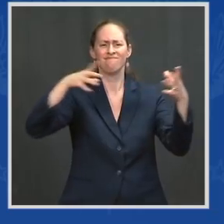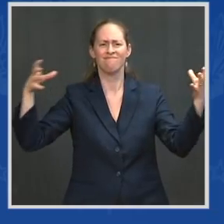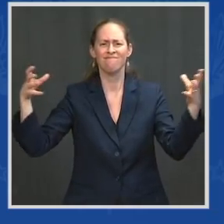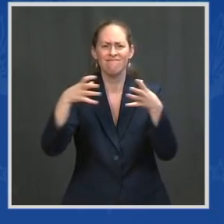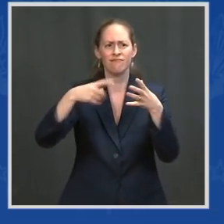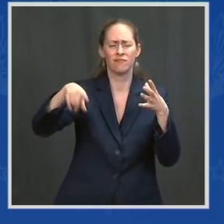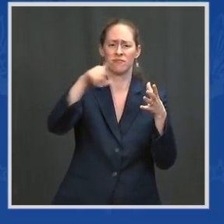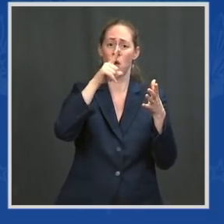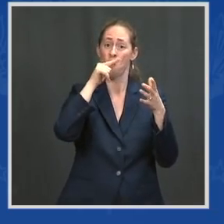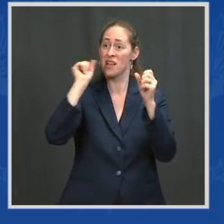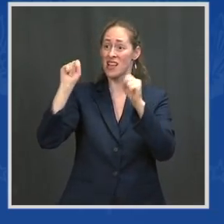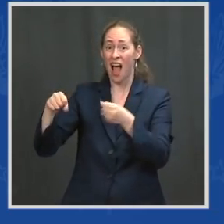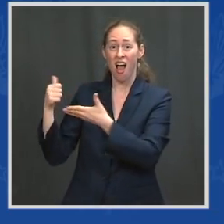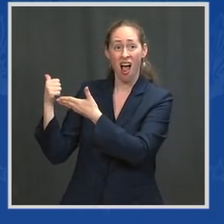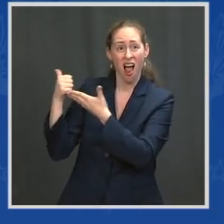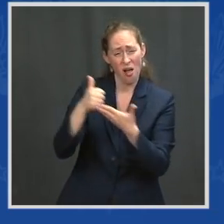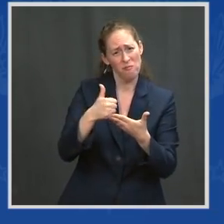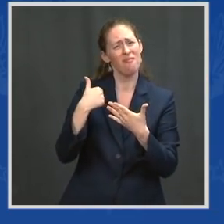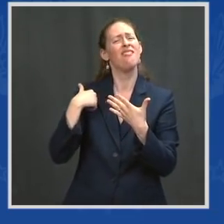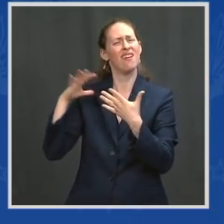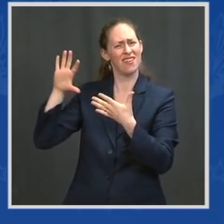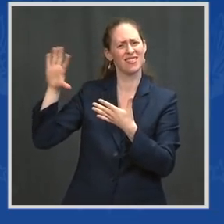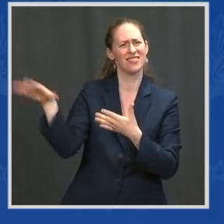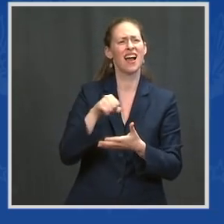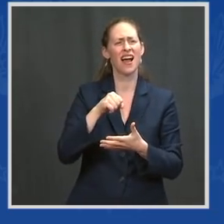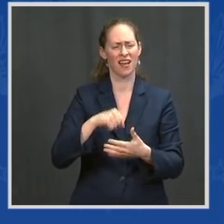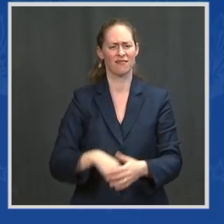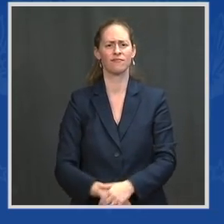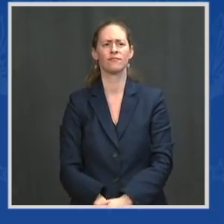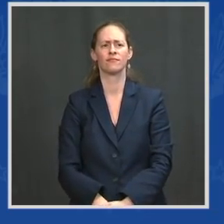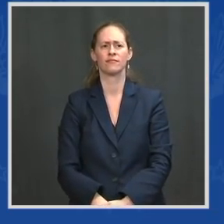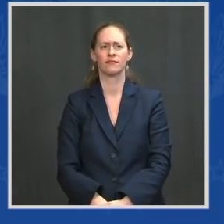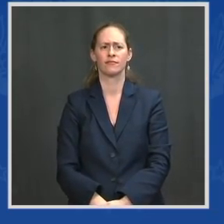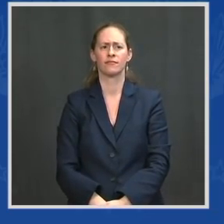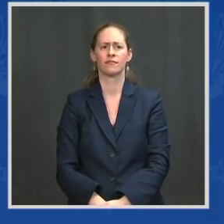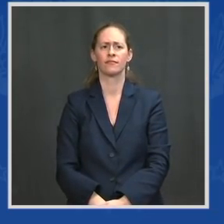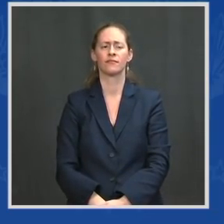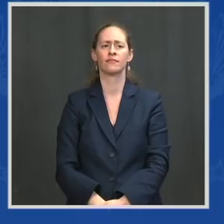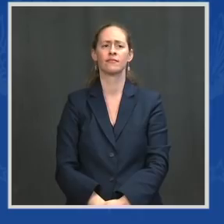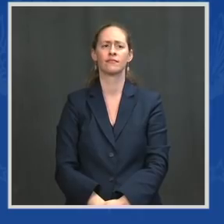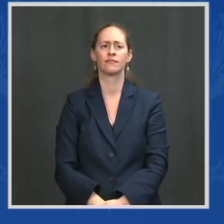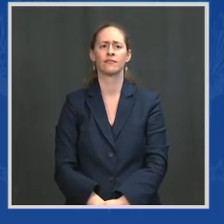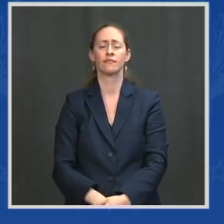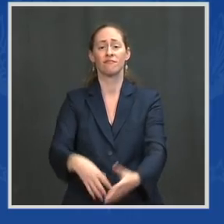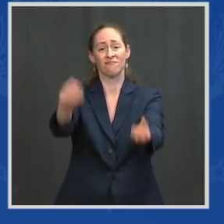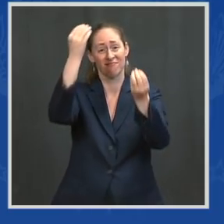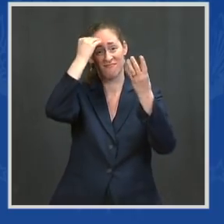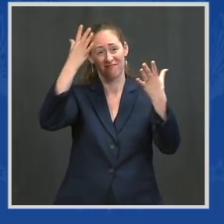Right now, Southwest Louisiana needs all of our elected officials to fight for the people of this community